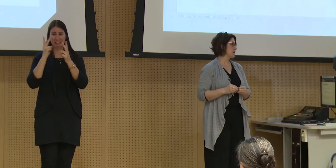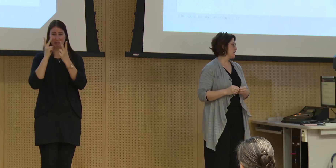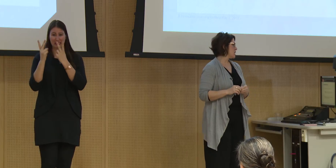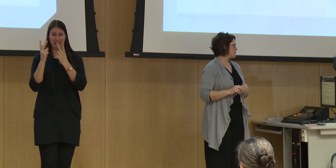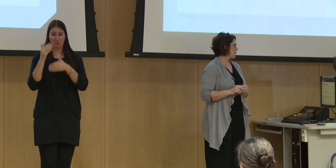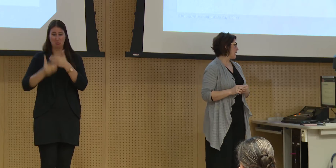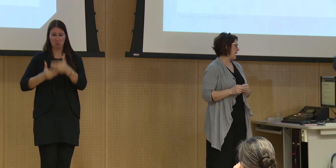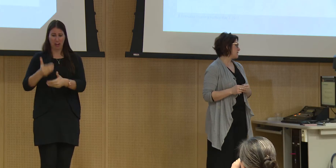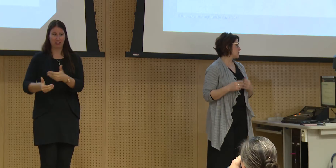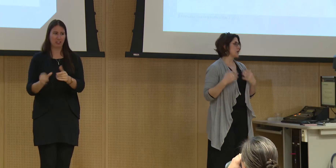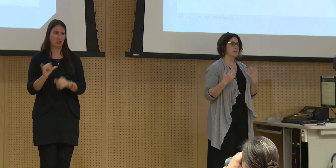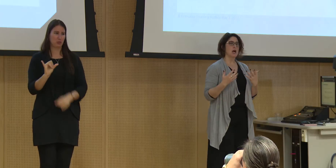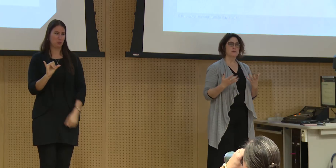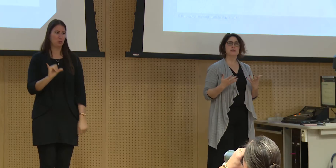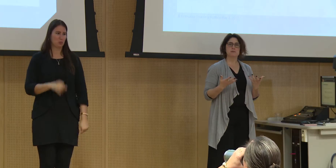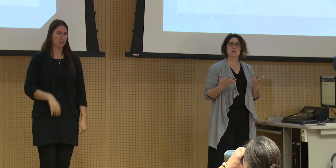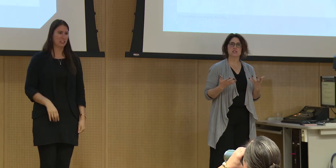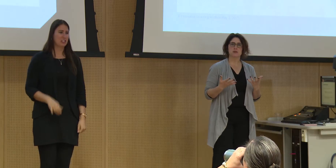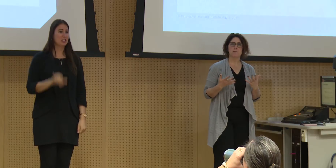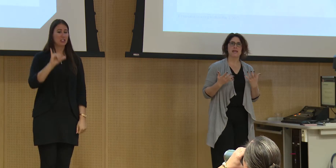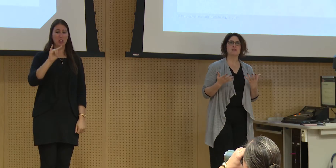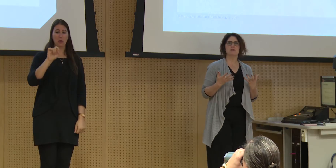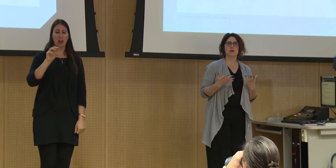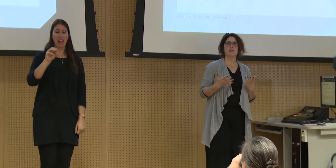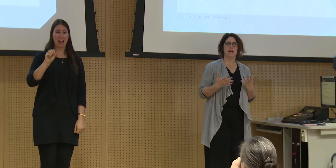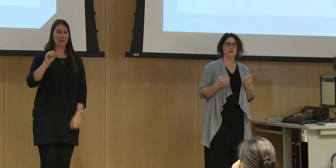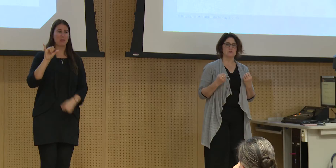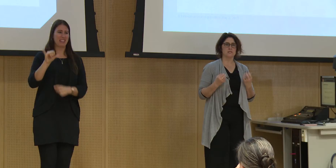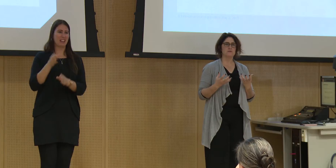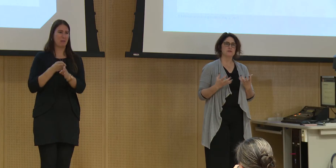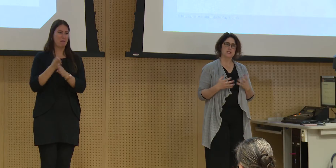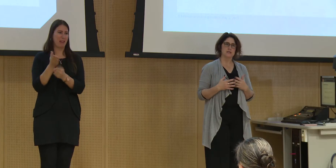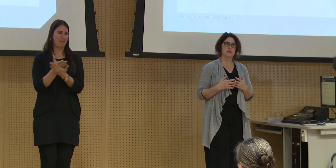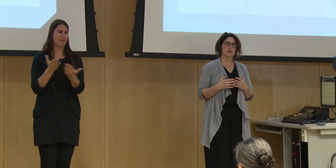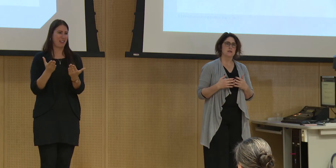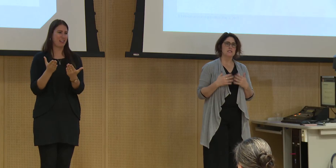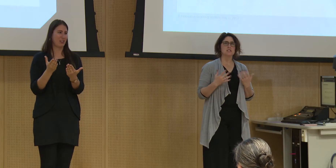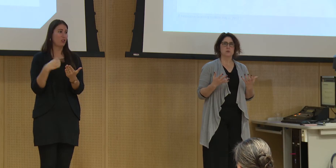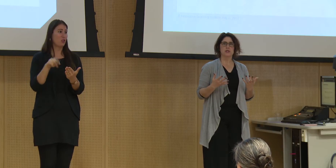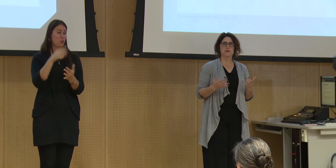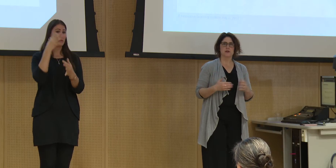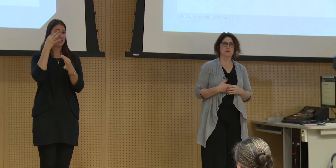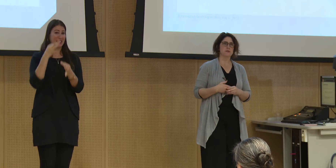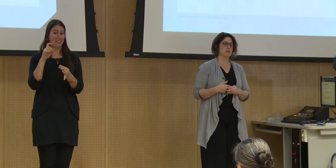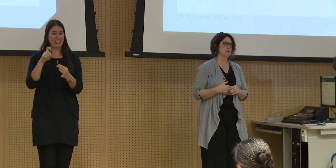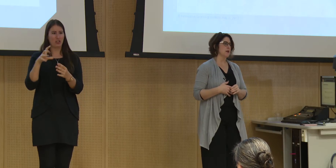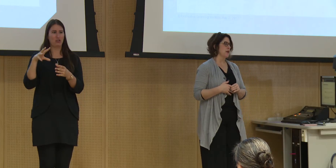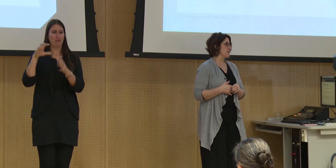So the items are pretty much the main thing that you definitely need to put in there to build the Gradebook.